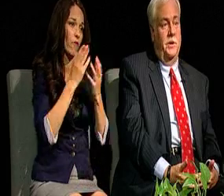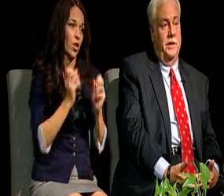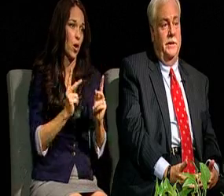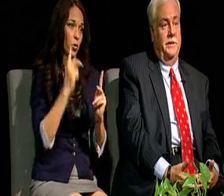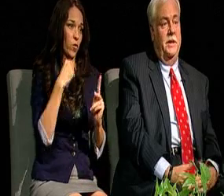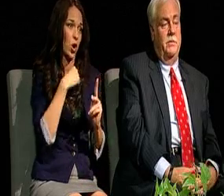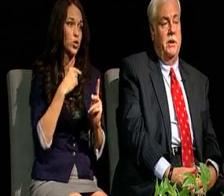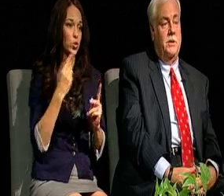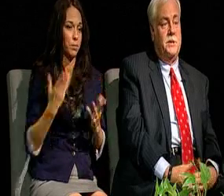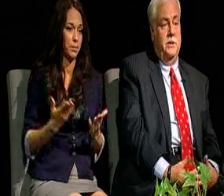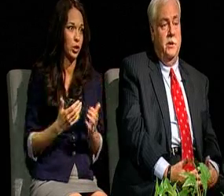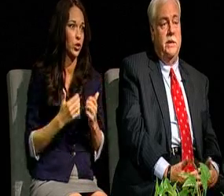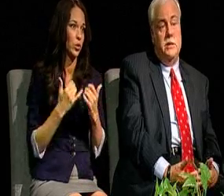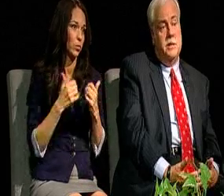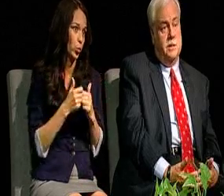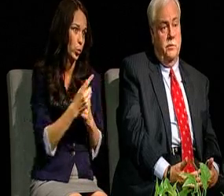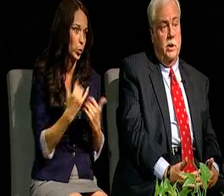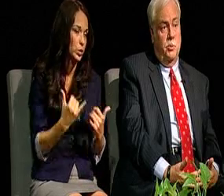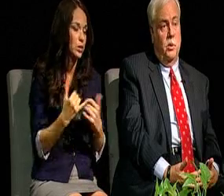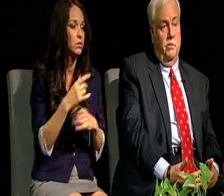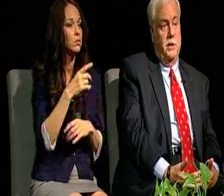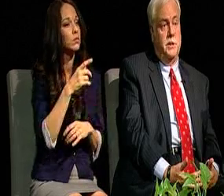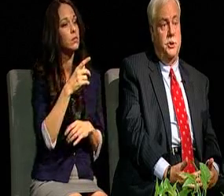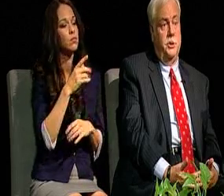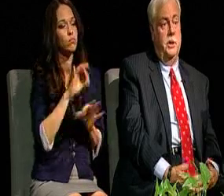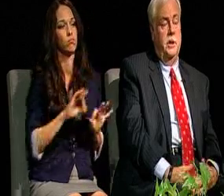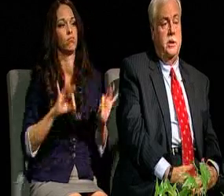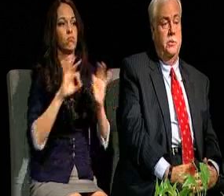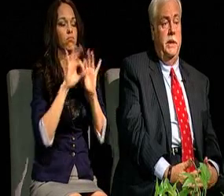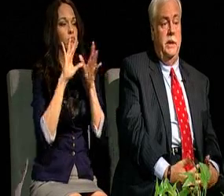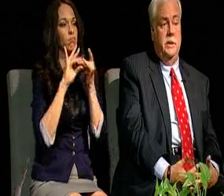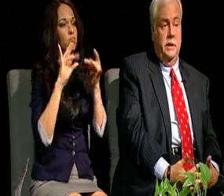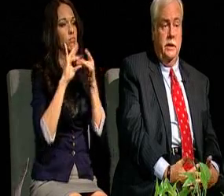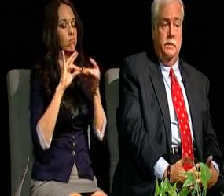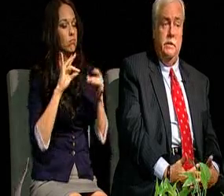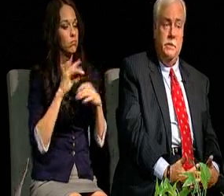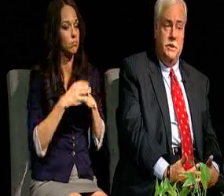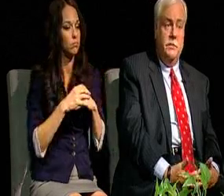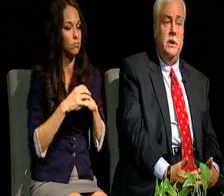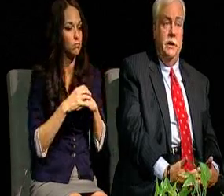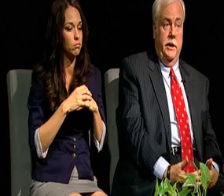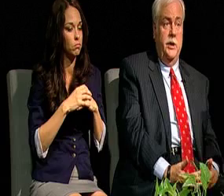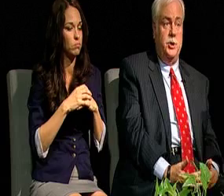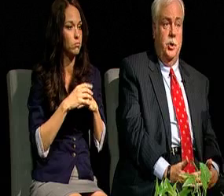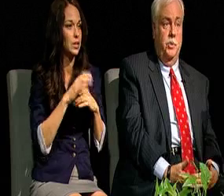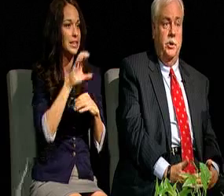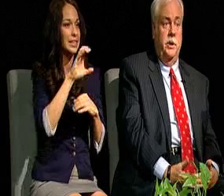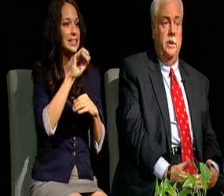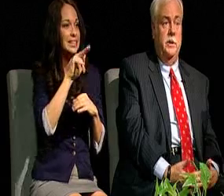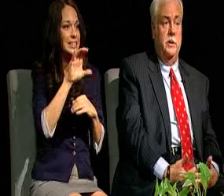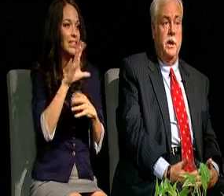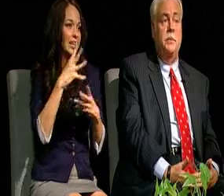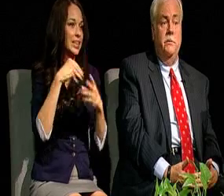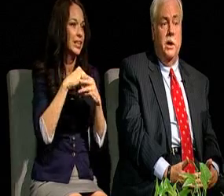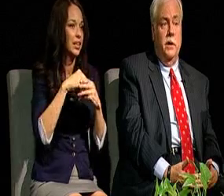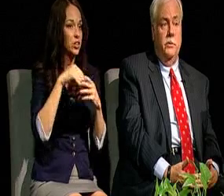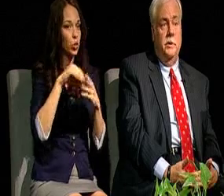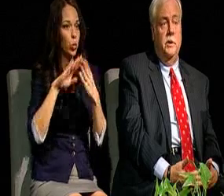today, because this is a very important message to be civically engaged in your community, to become involved,